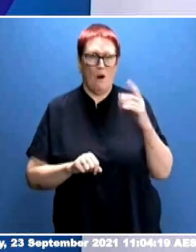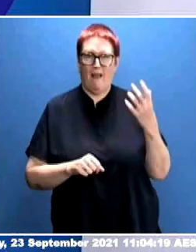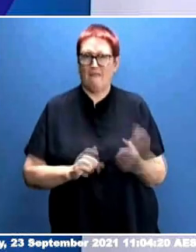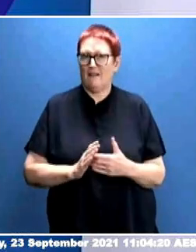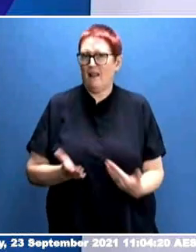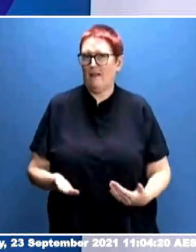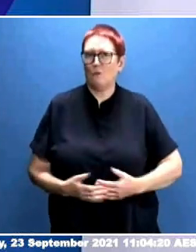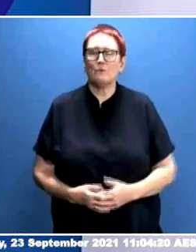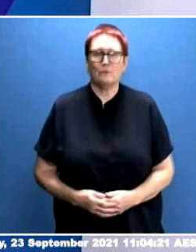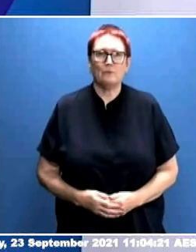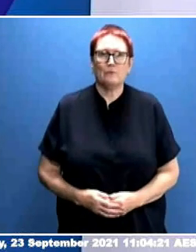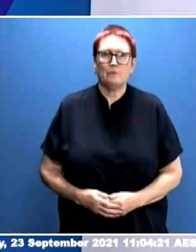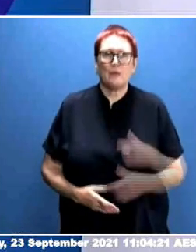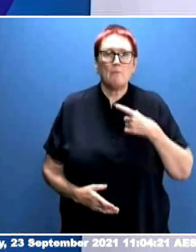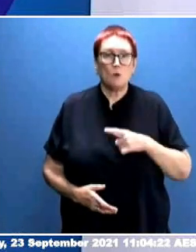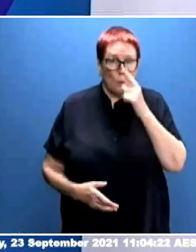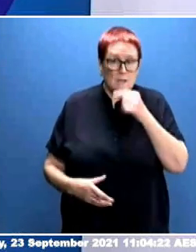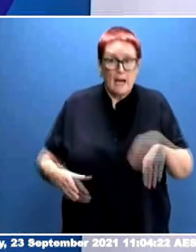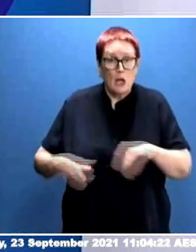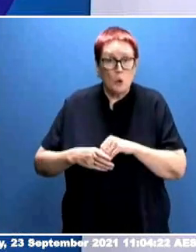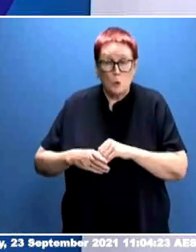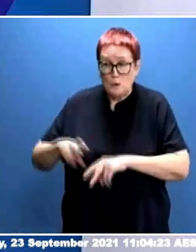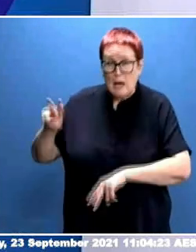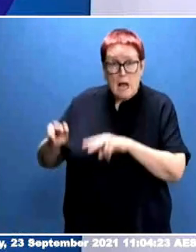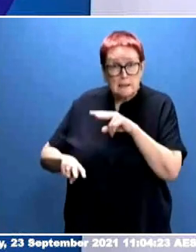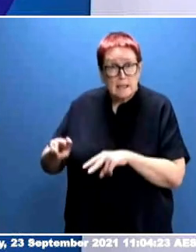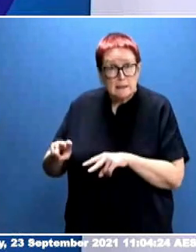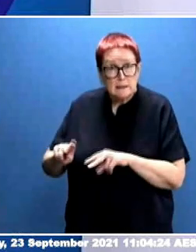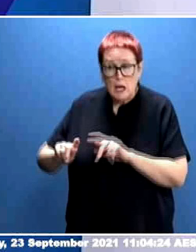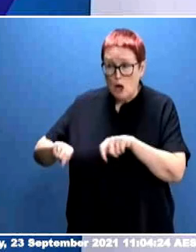for assessment, proper treatment and looking to the longer term